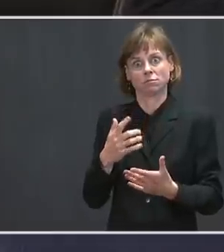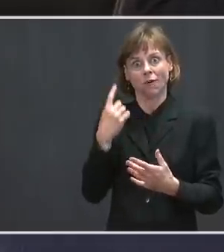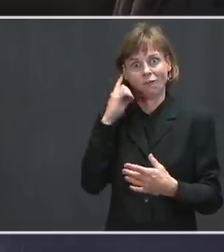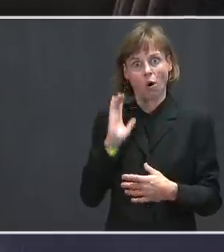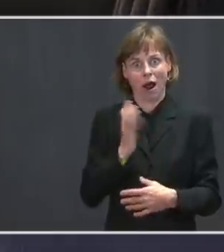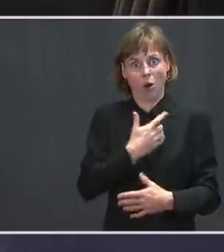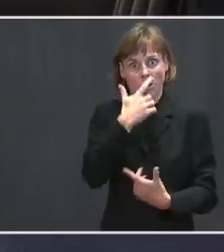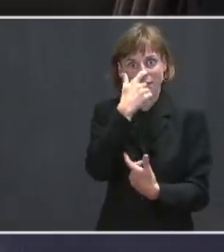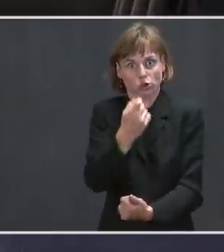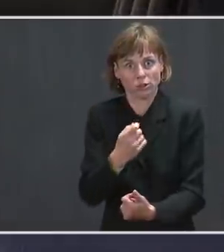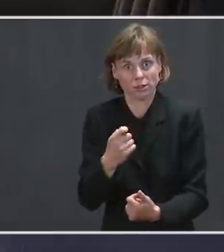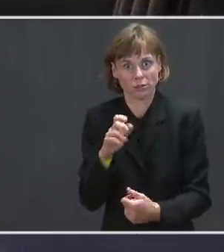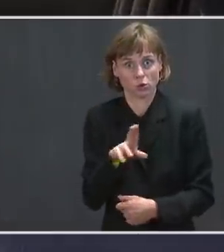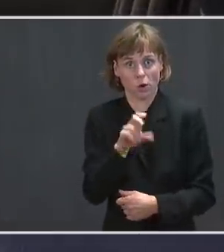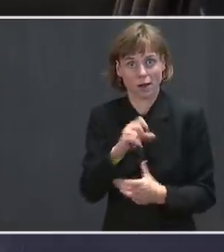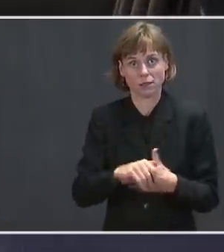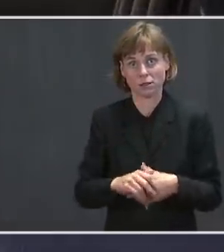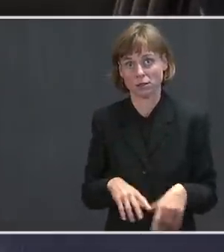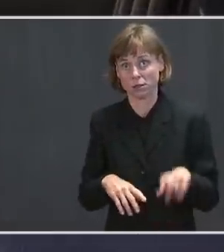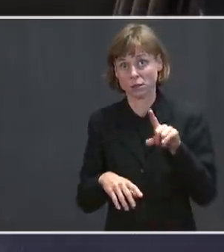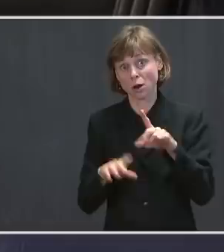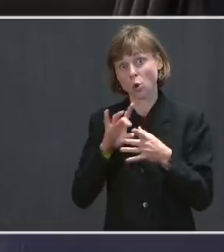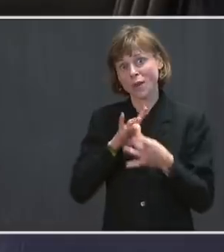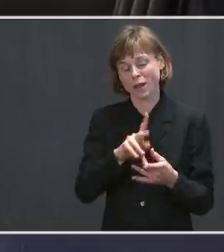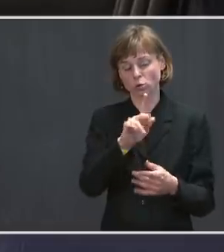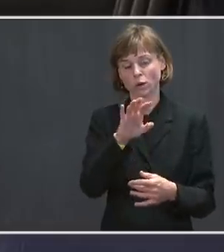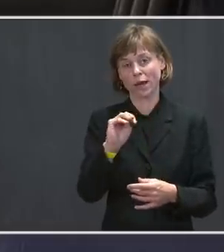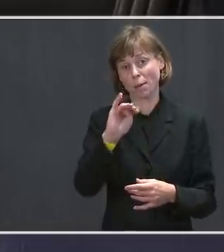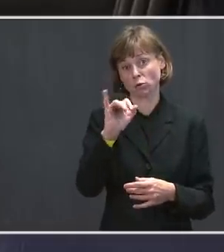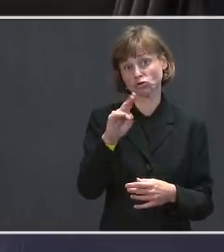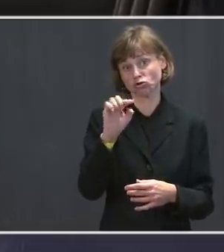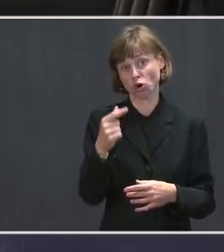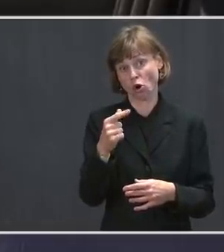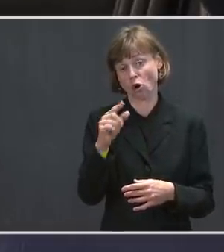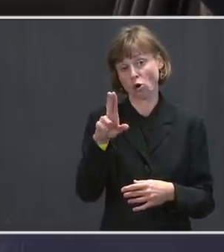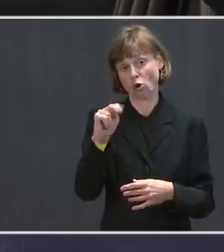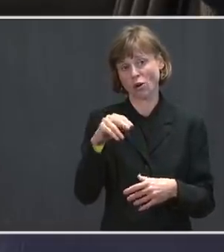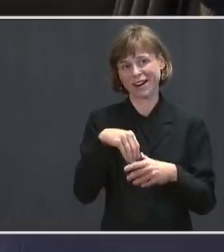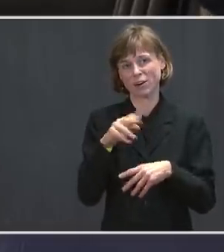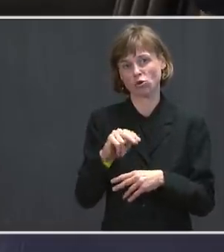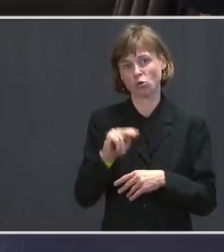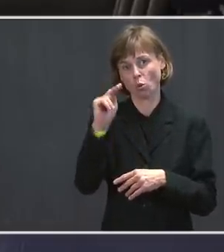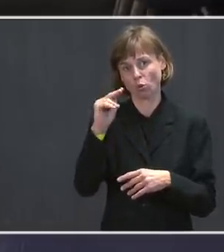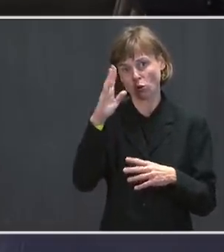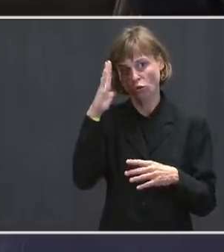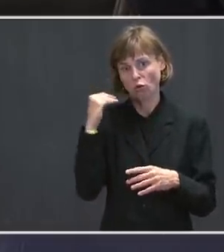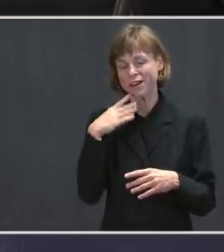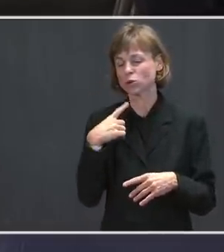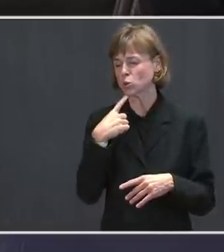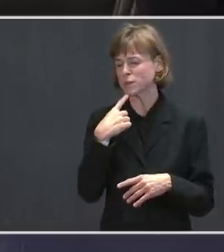obviously on your plate right now. As it relates to Kim Jong-un and North Korea, you said that the president spoke now to the President of Korea,